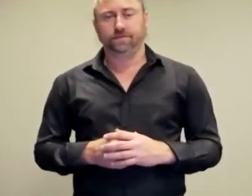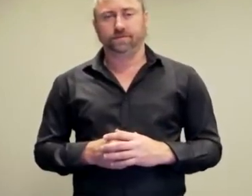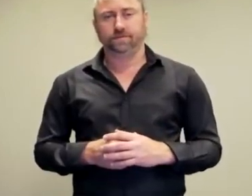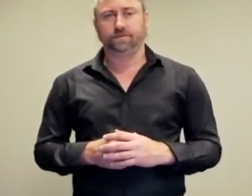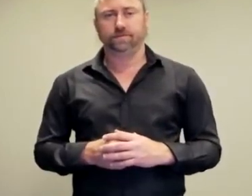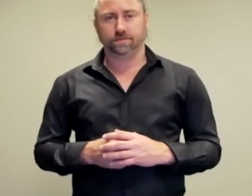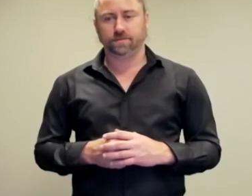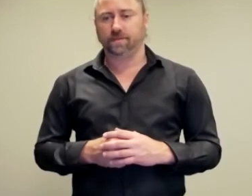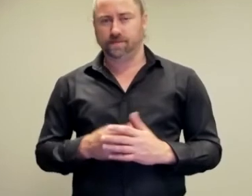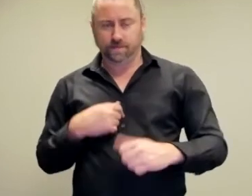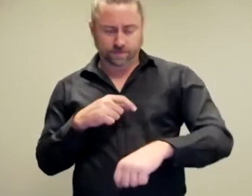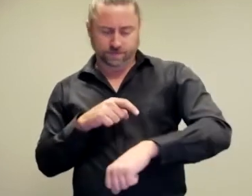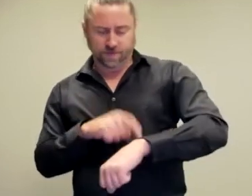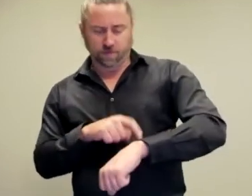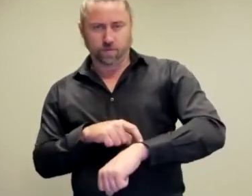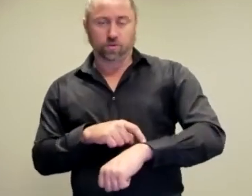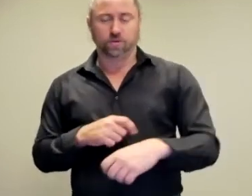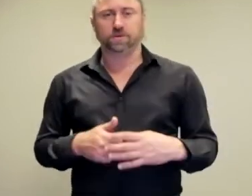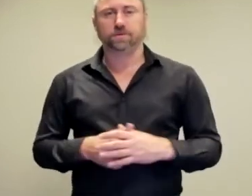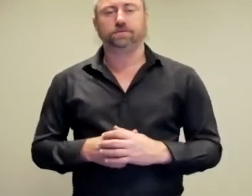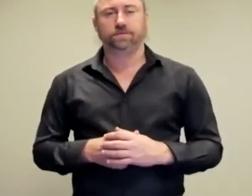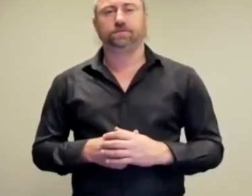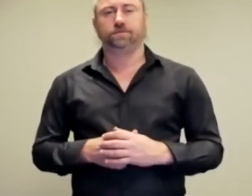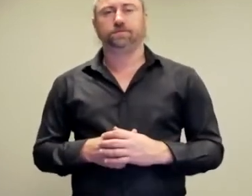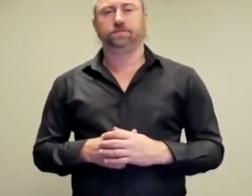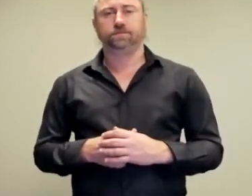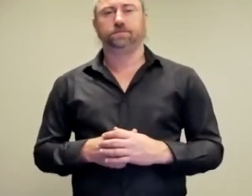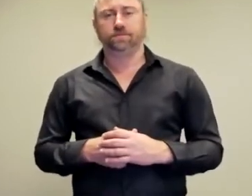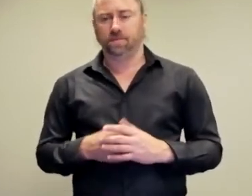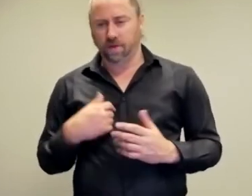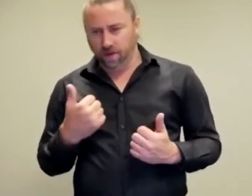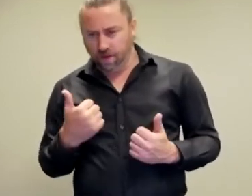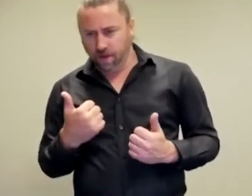Just checking the time here and I’m right to say we still have half an